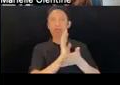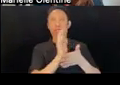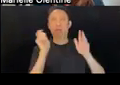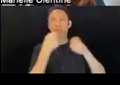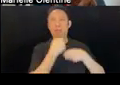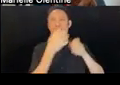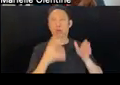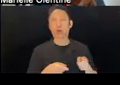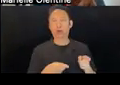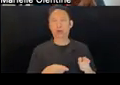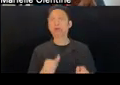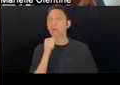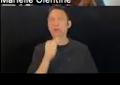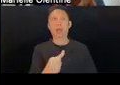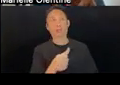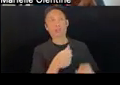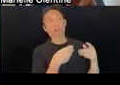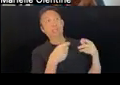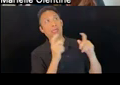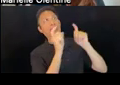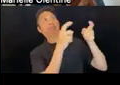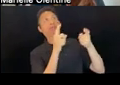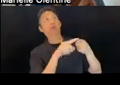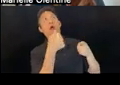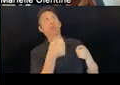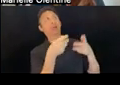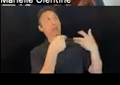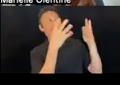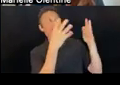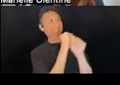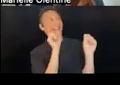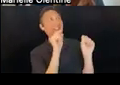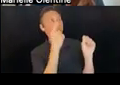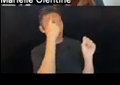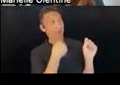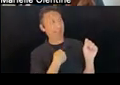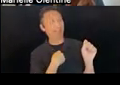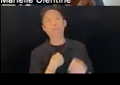Okay. All right. So we're beginning now. So the biggest